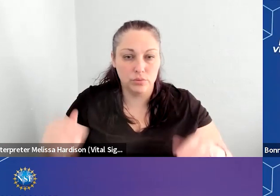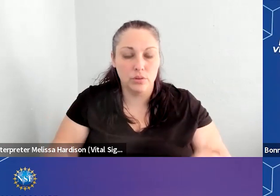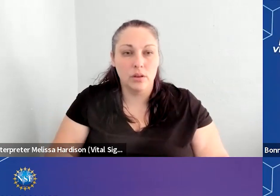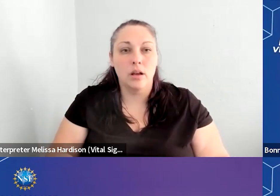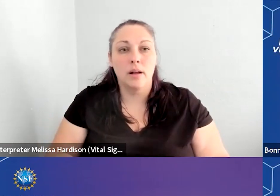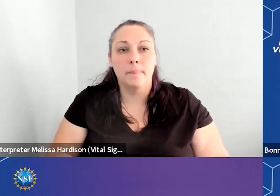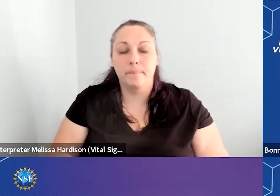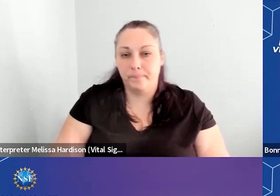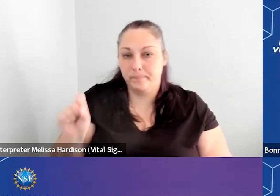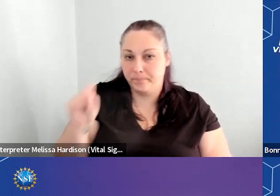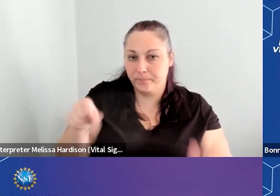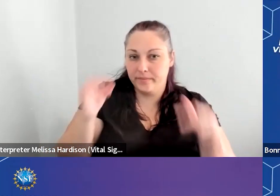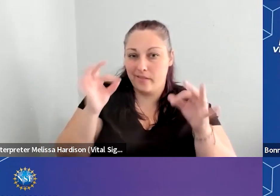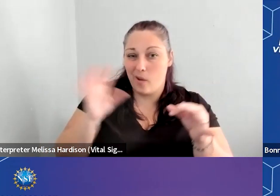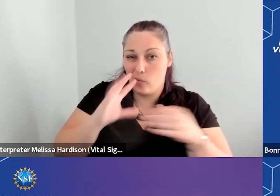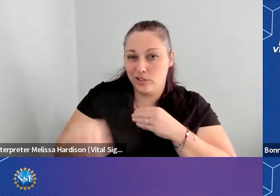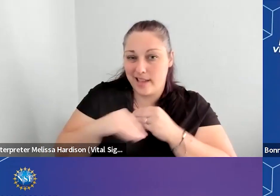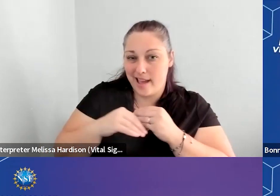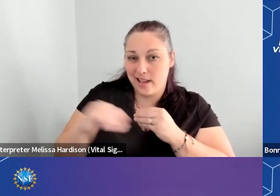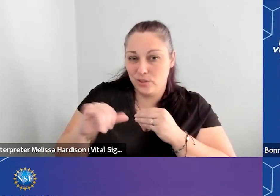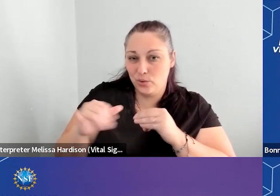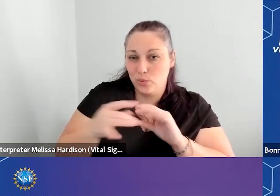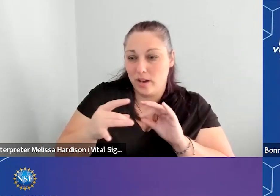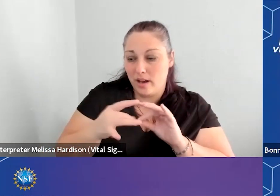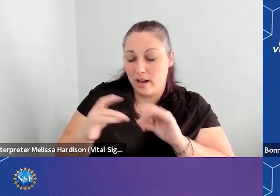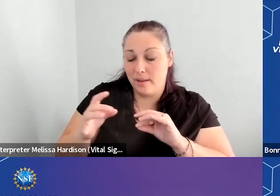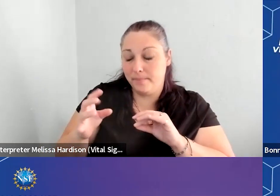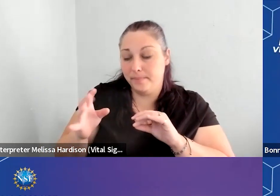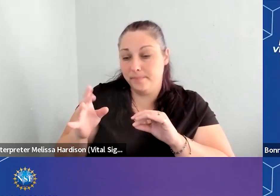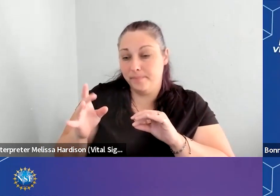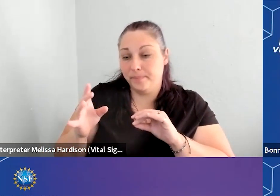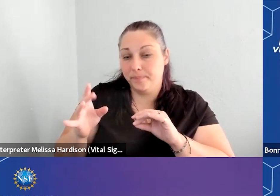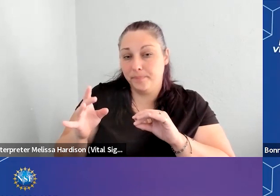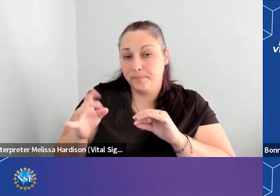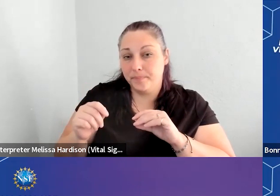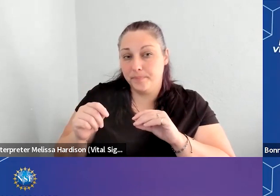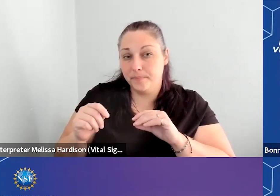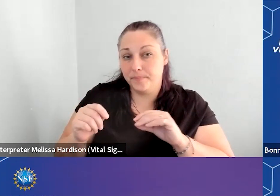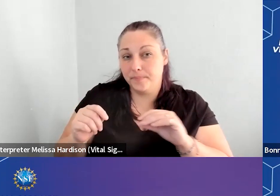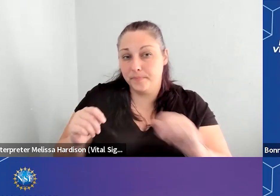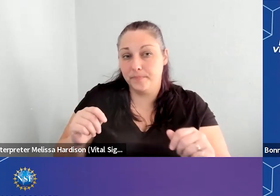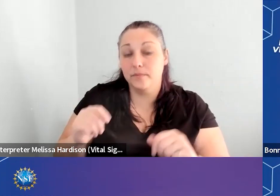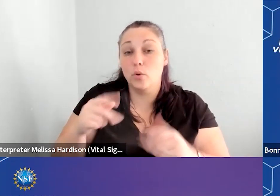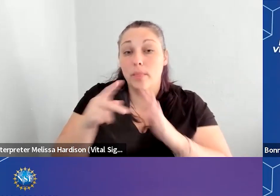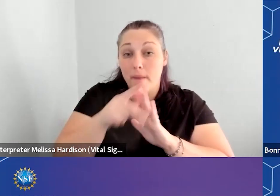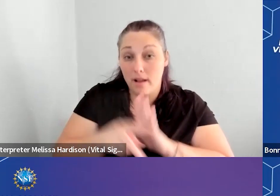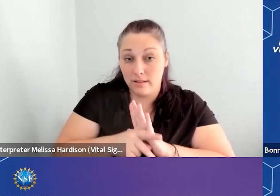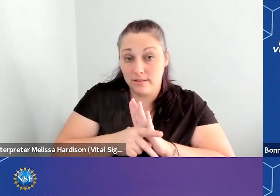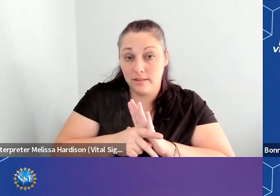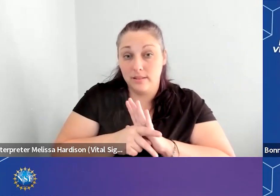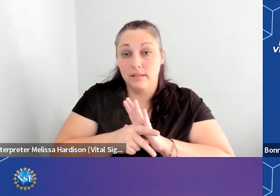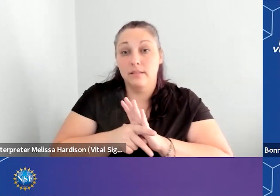And I'll just add on to that too, that -- so the policy is that, you know,